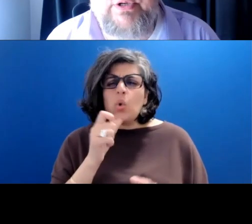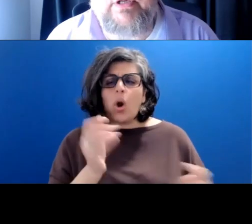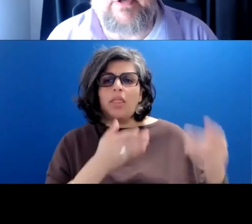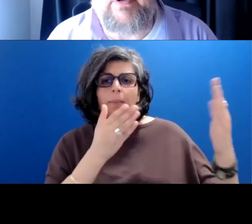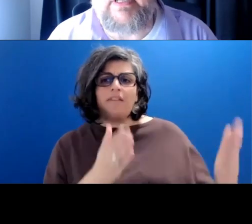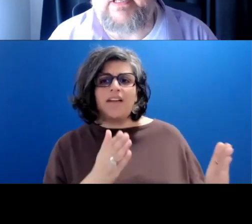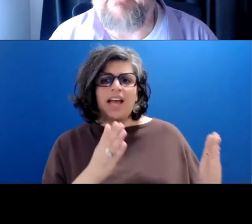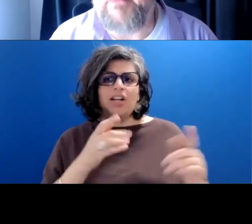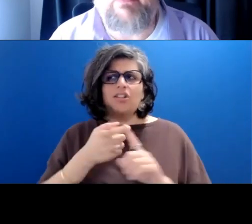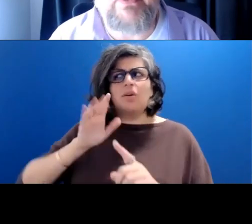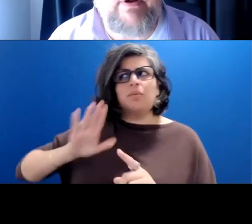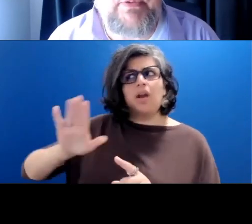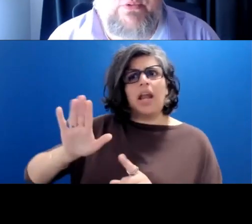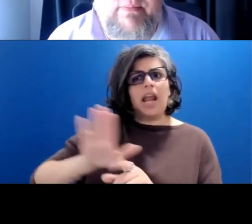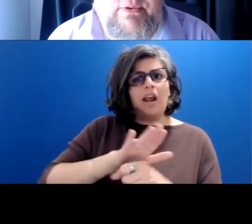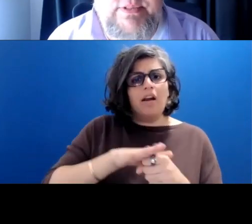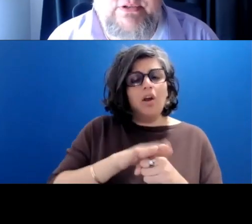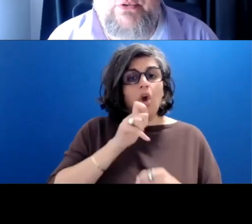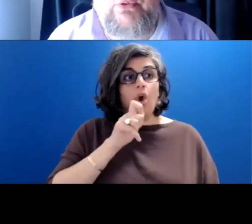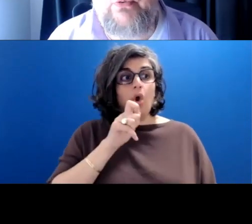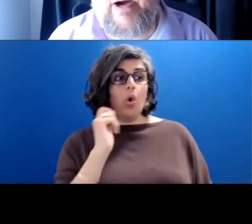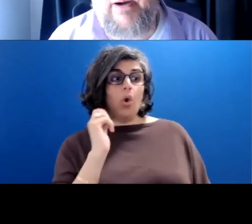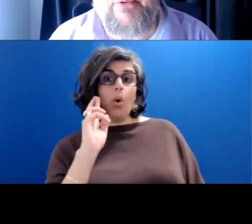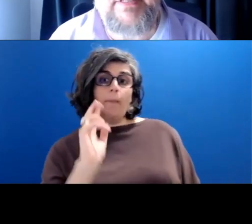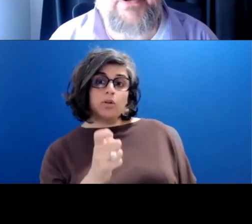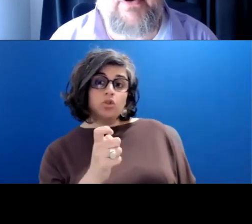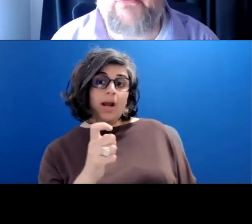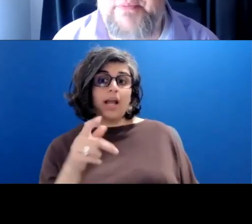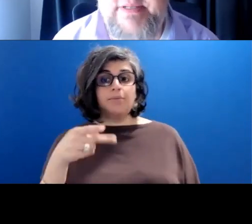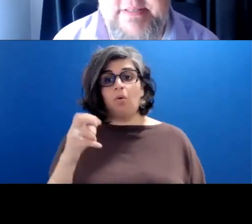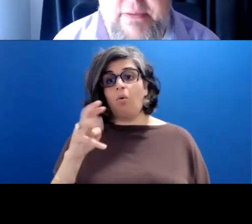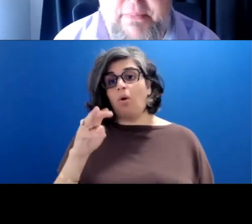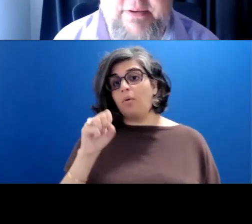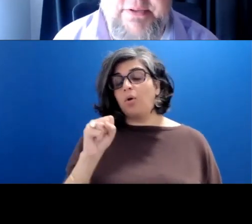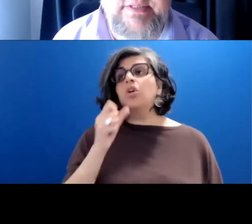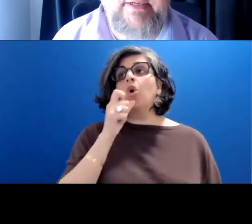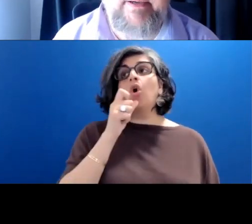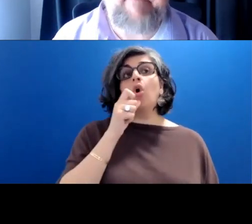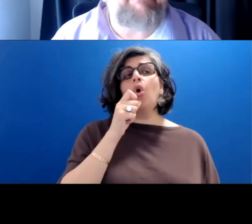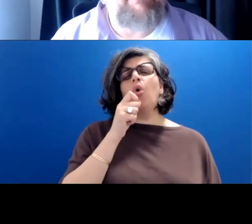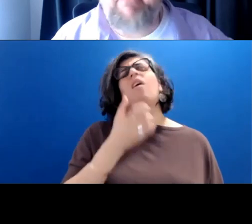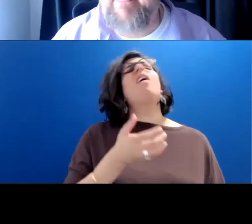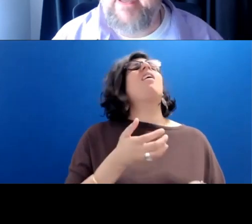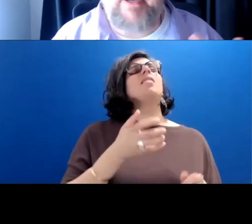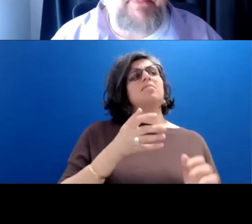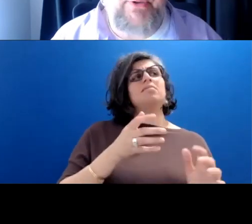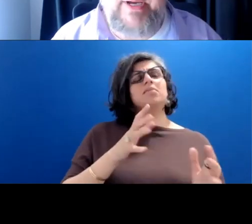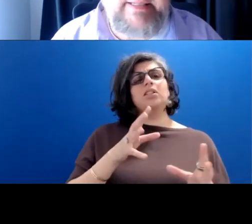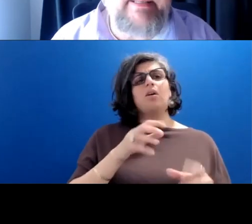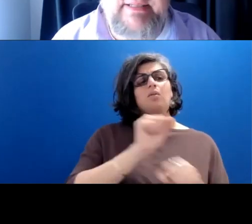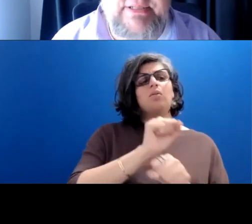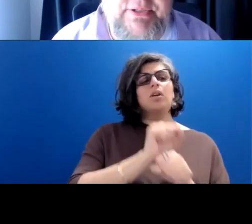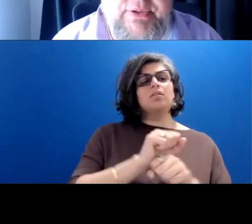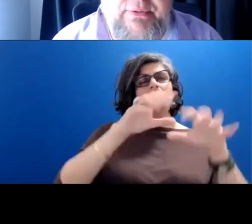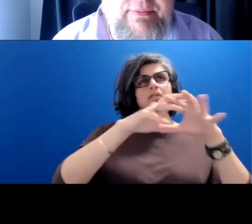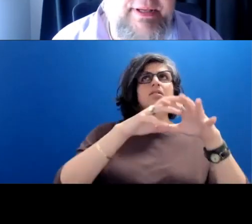or in your community who prescribes hormones, who operates under informed consent models. You know, ideally it's also,